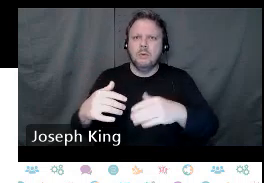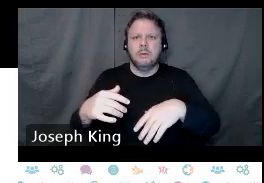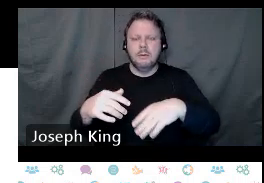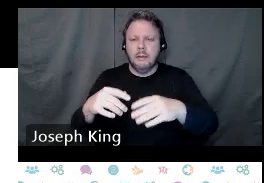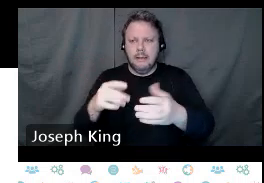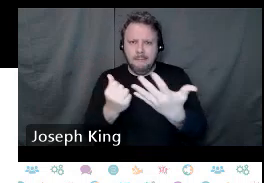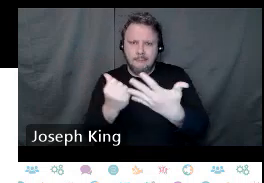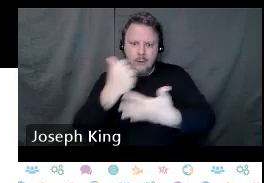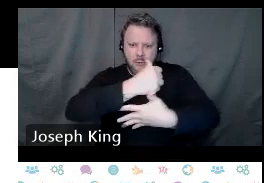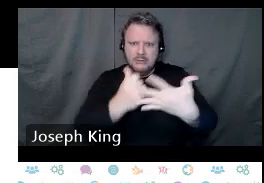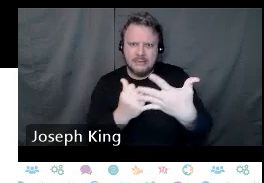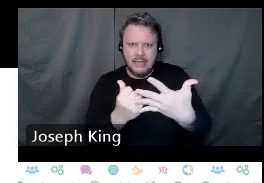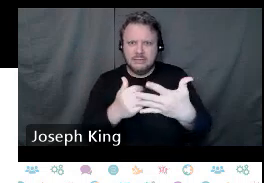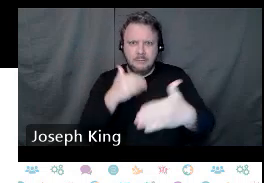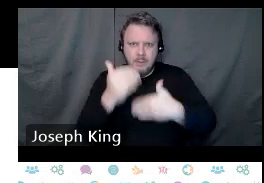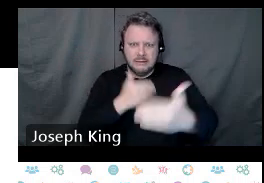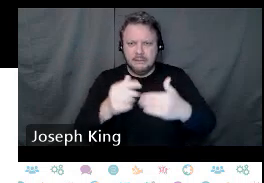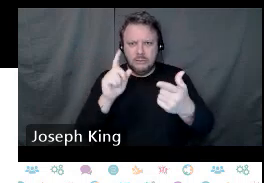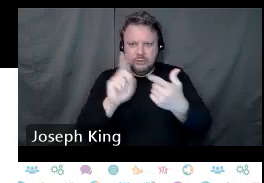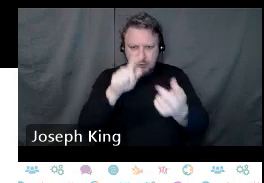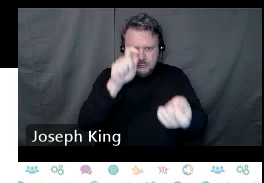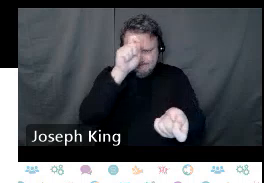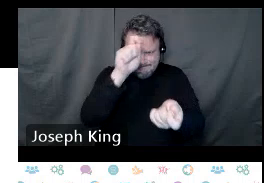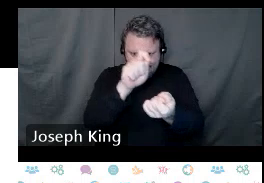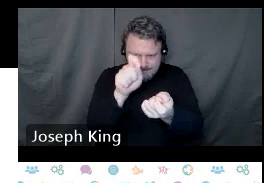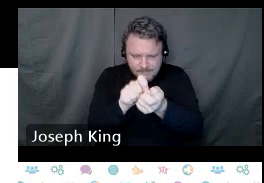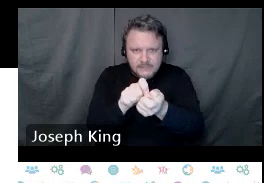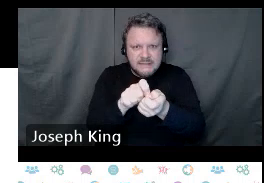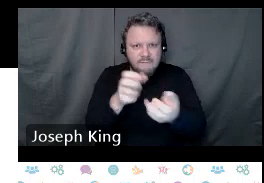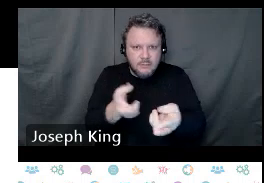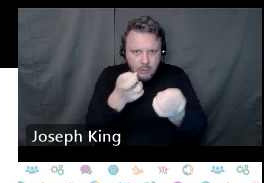prioritization process to refine the recommendations,